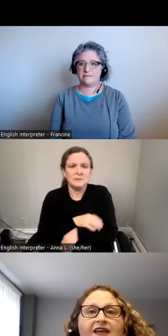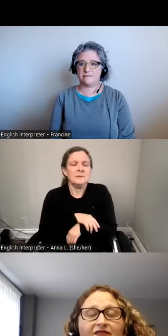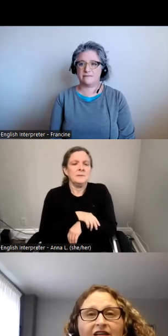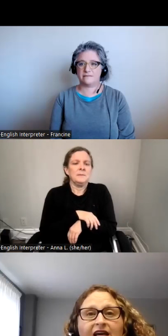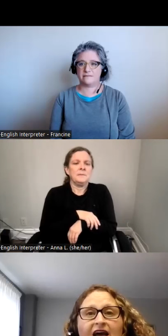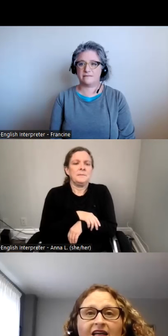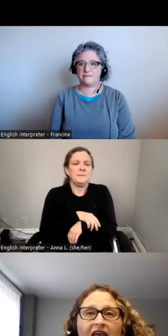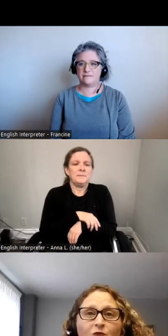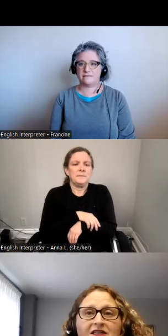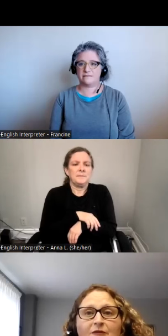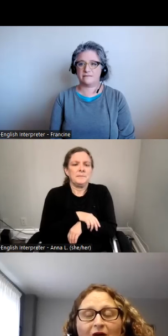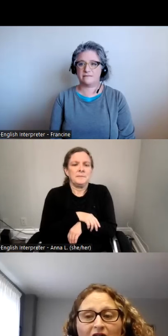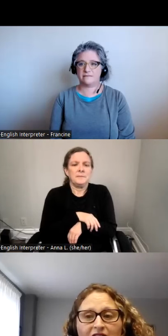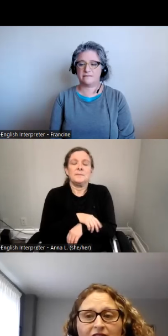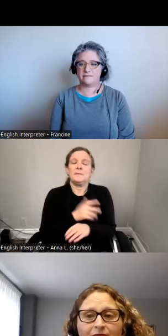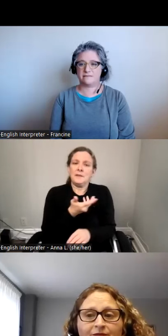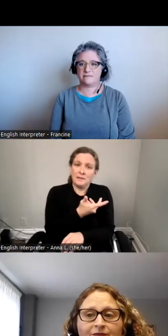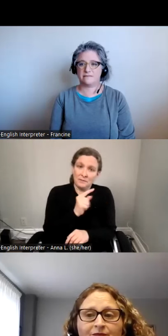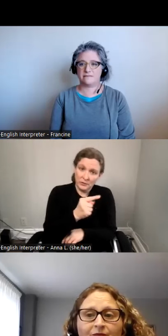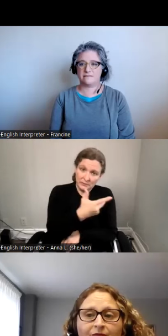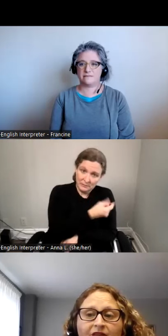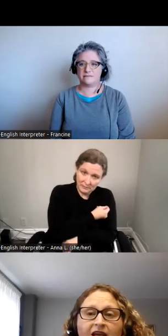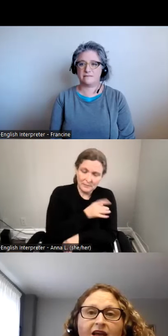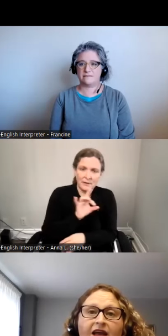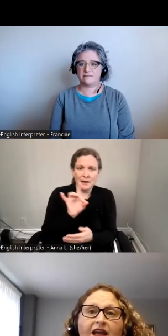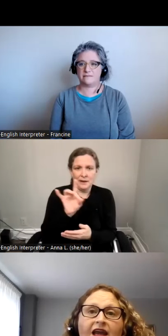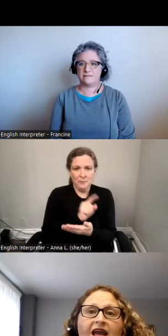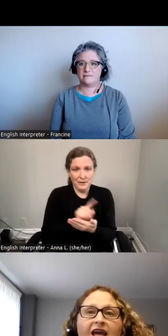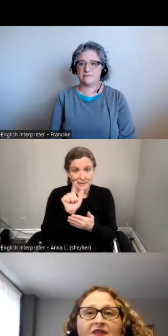There are 2, one is Pfizer, 10, Micrograms, and this is a 2.